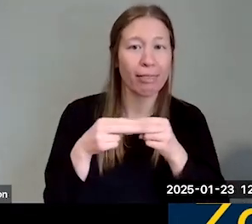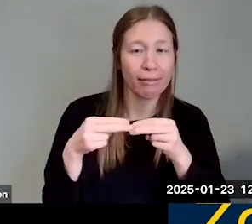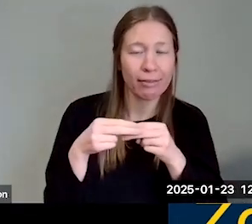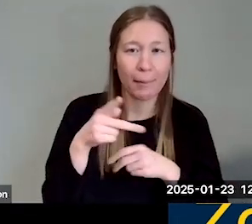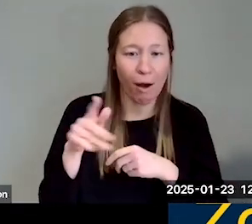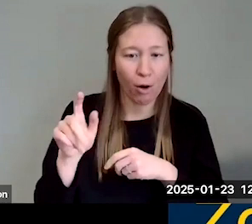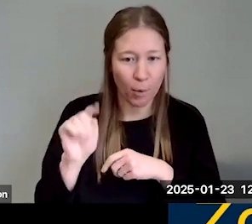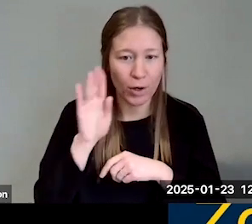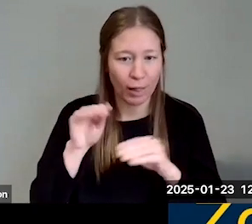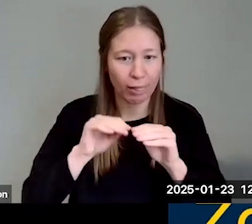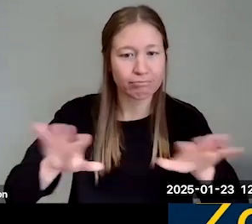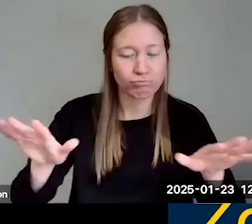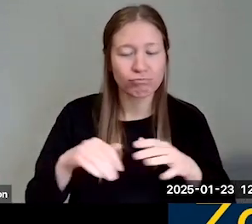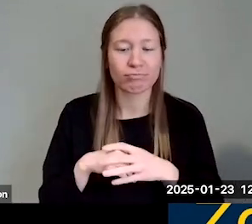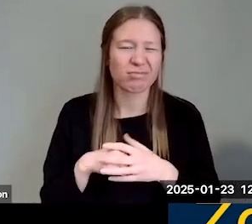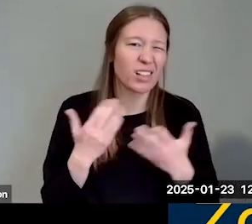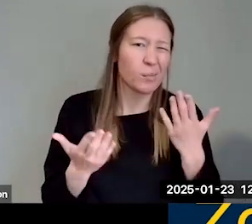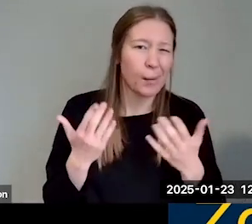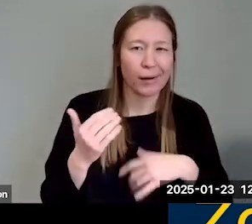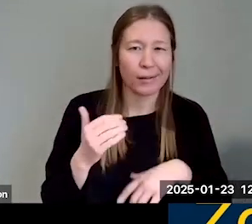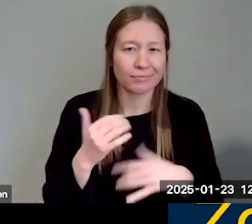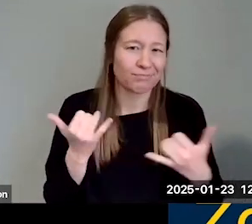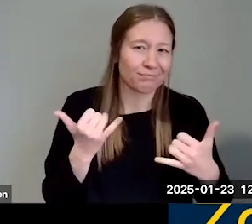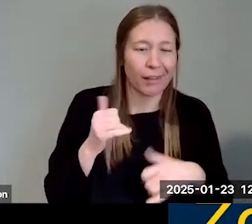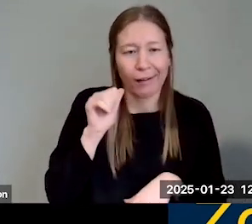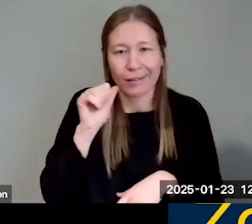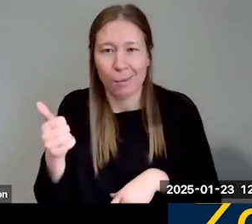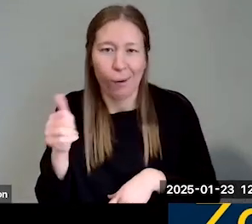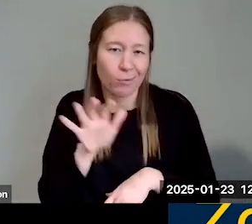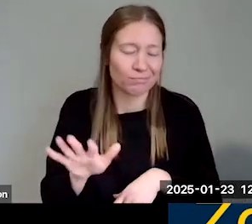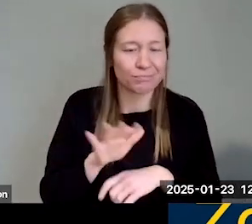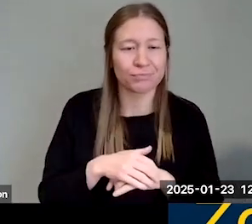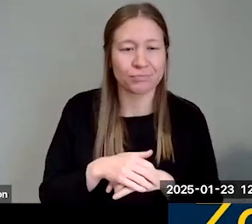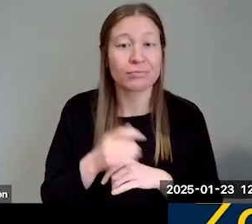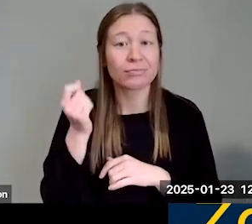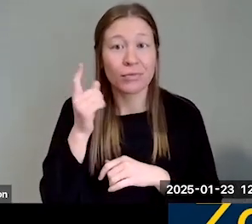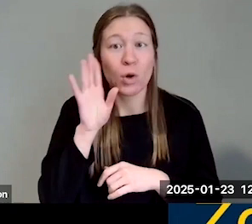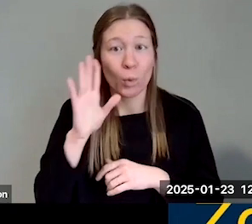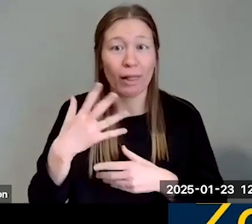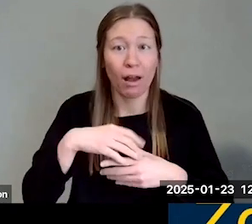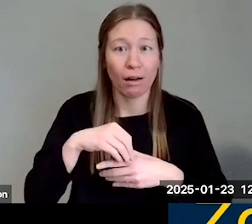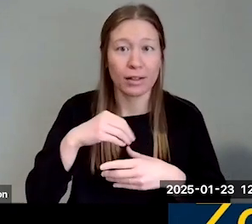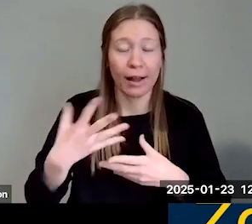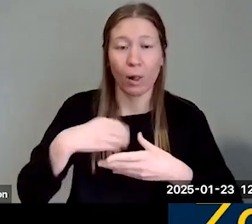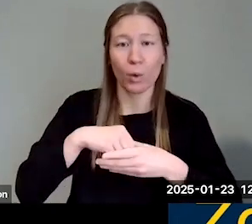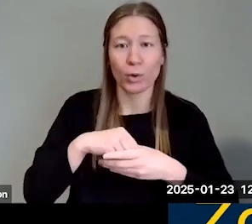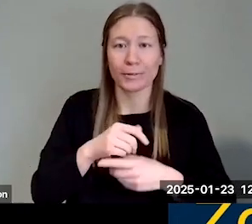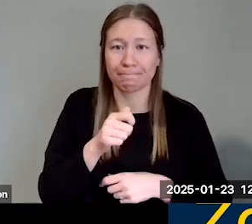within likely the next day or so, along with an anonymous survey. We really do wanna encourage you